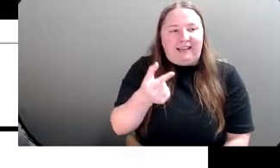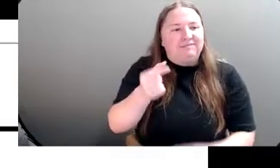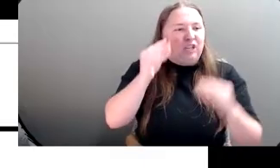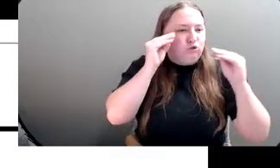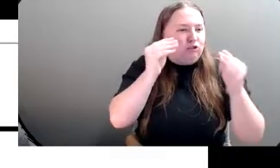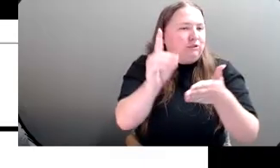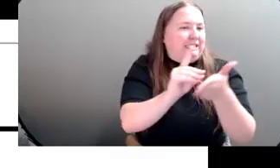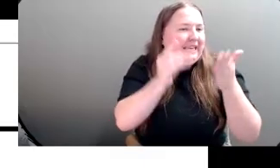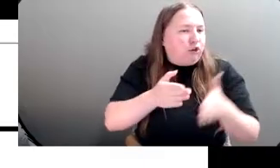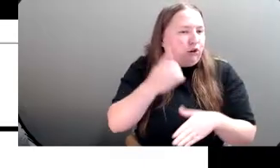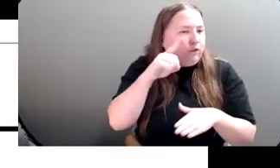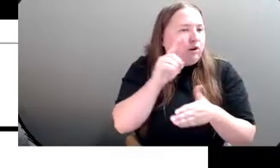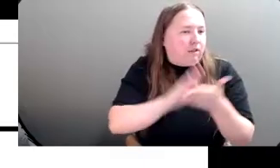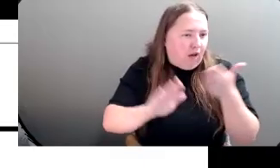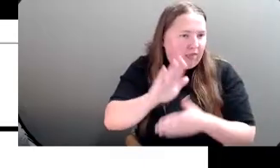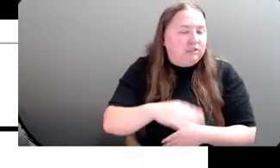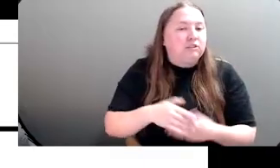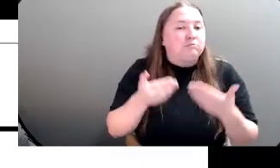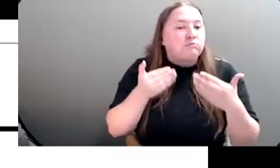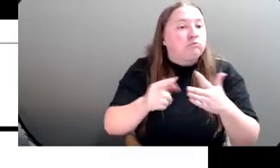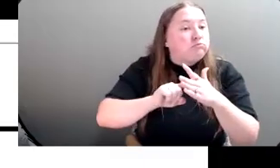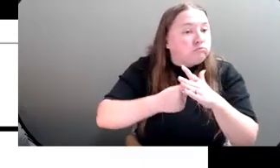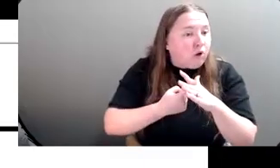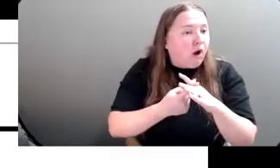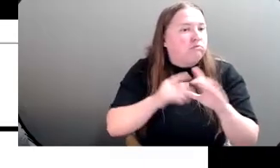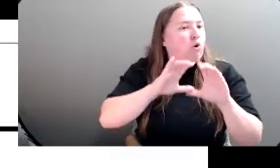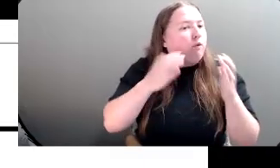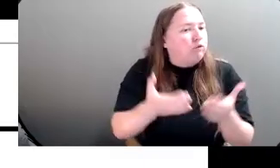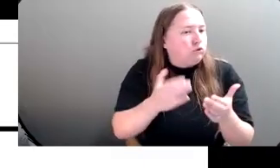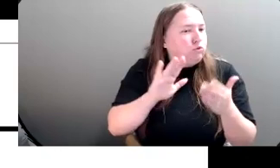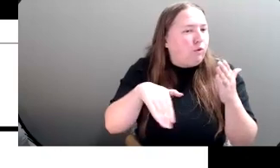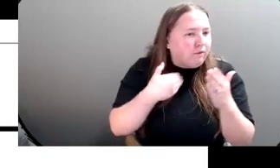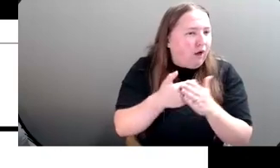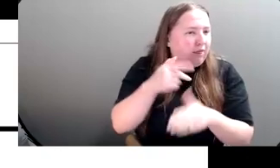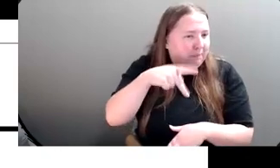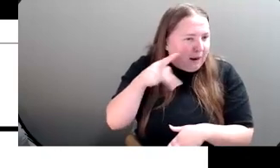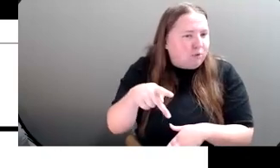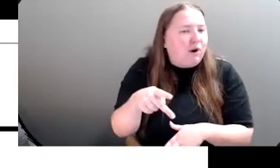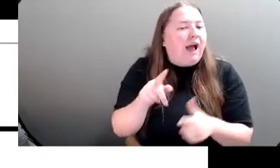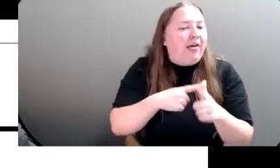I'm going to start off and give you a little bit of an overview, and then Sue's going to dig into some of the more technical things.